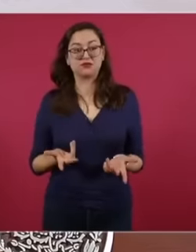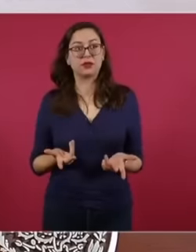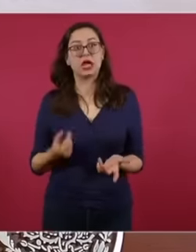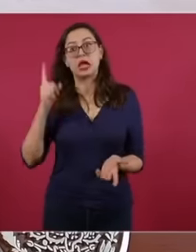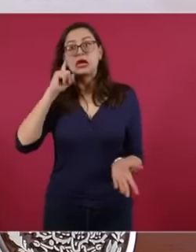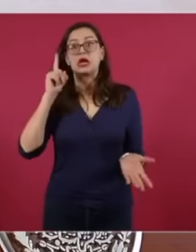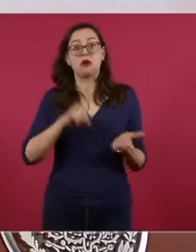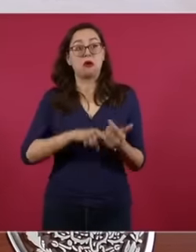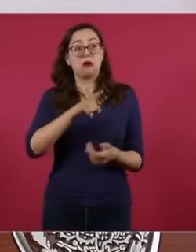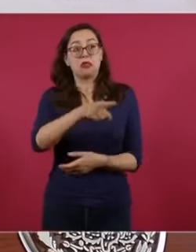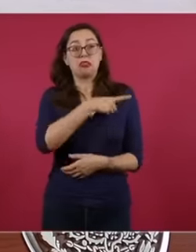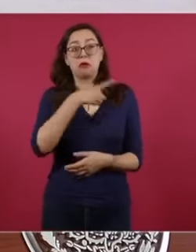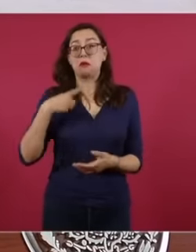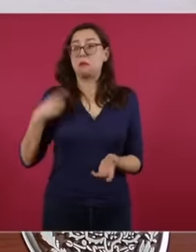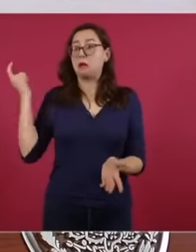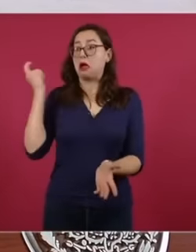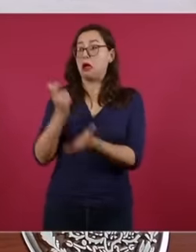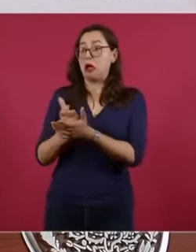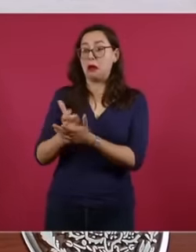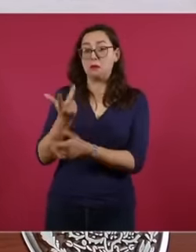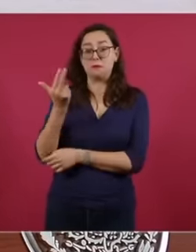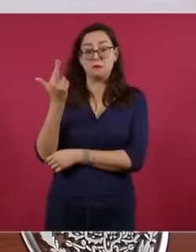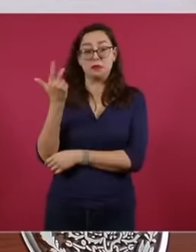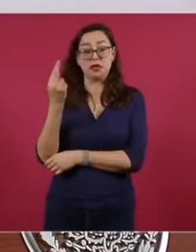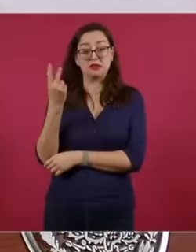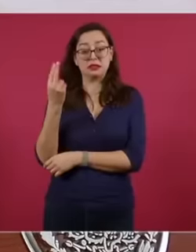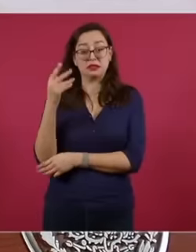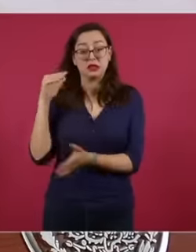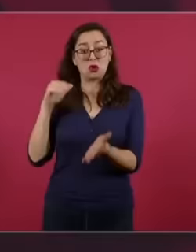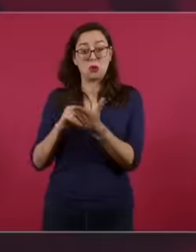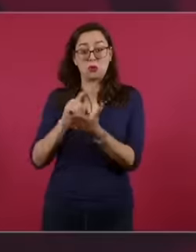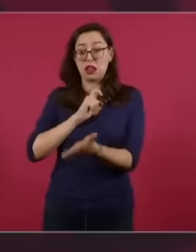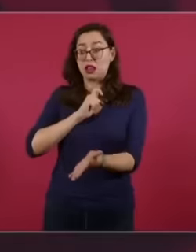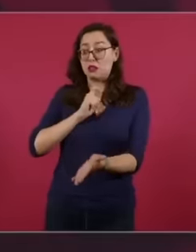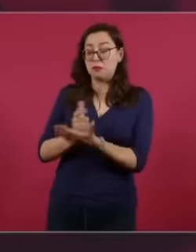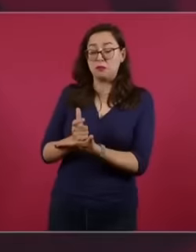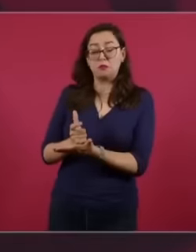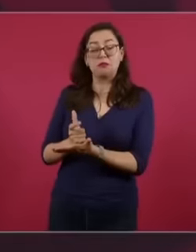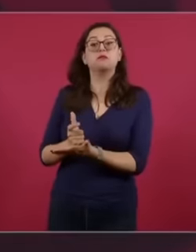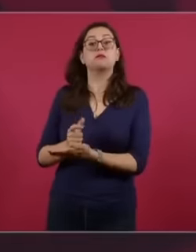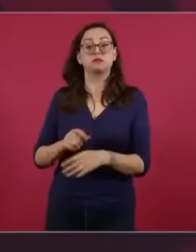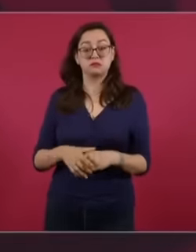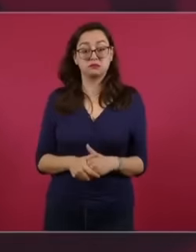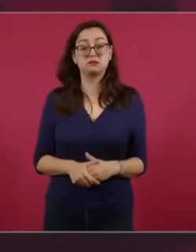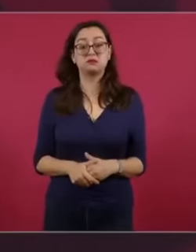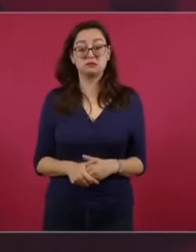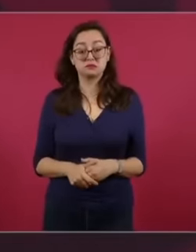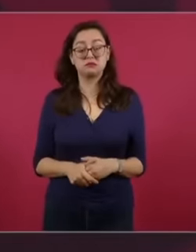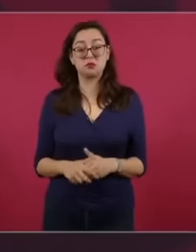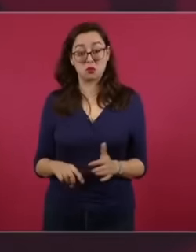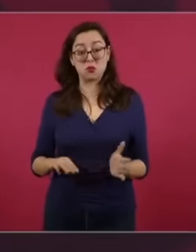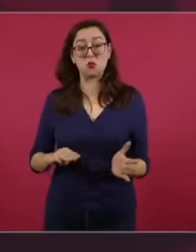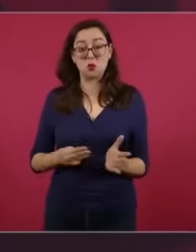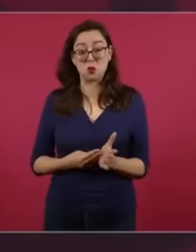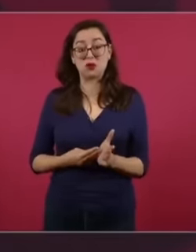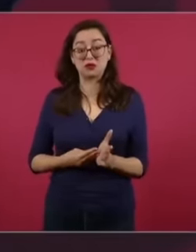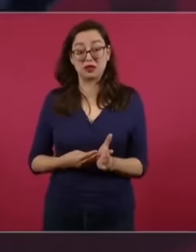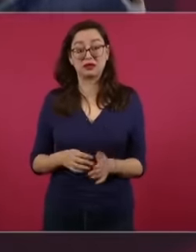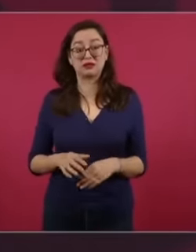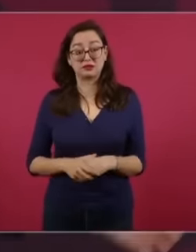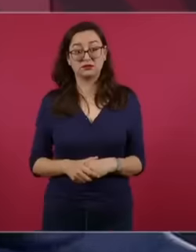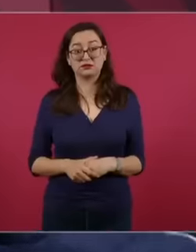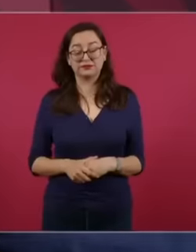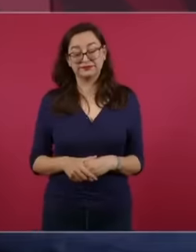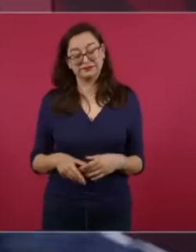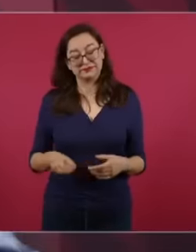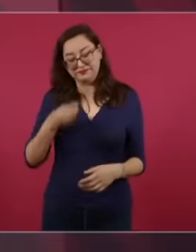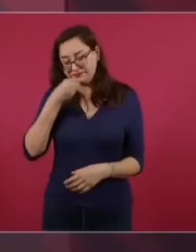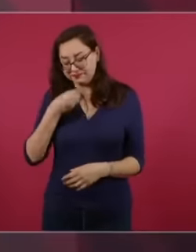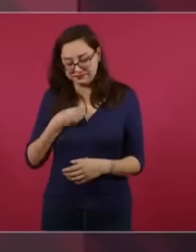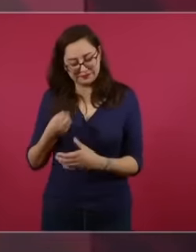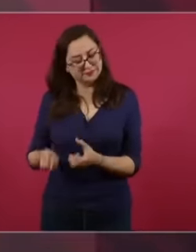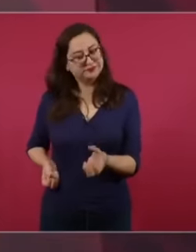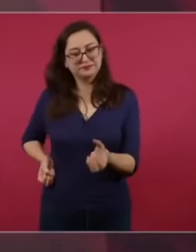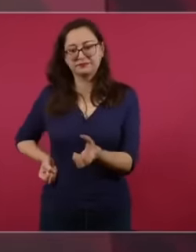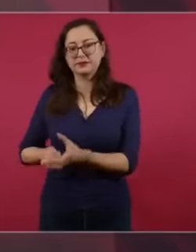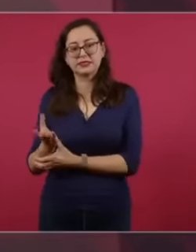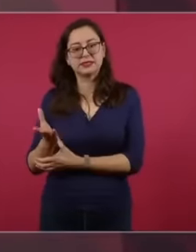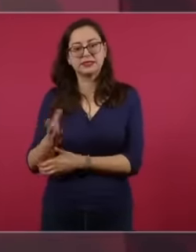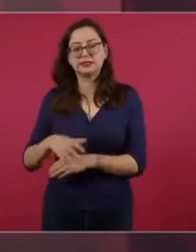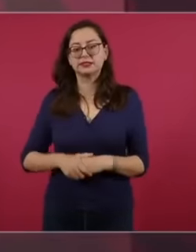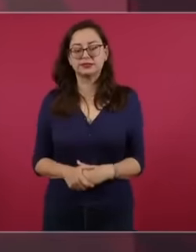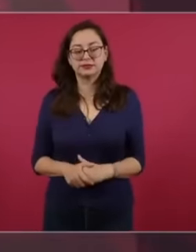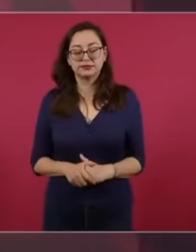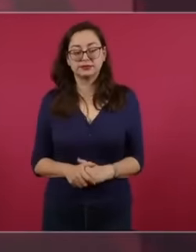the people in this prison 25,000 pesos and they let him out